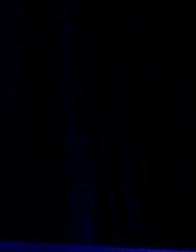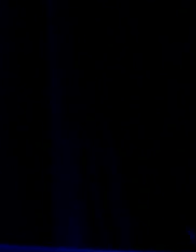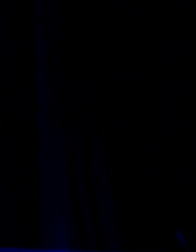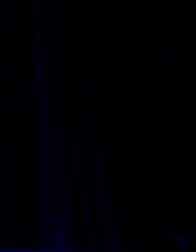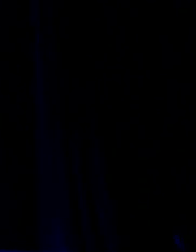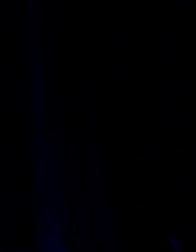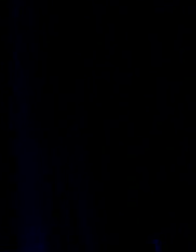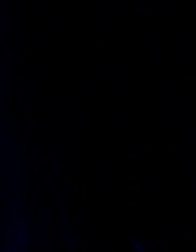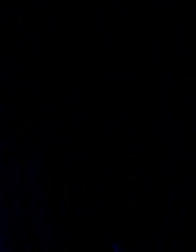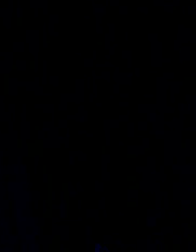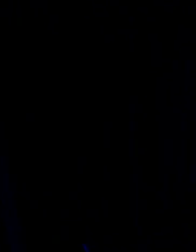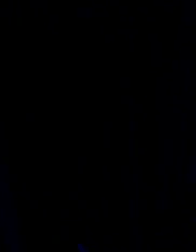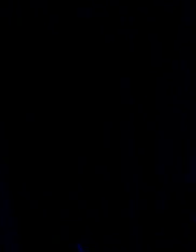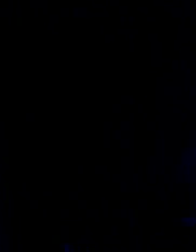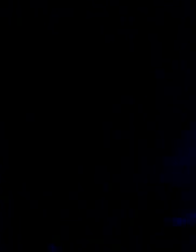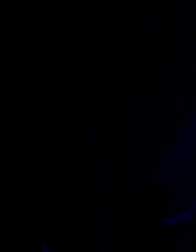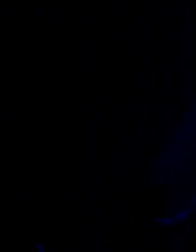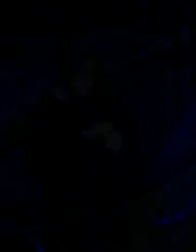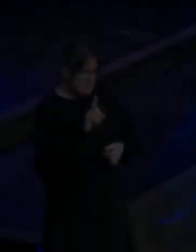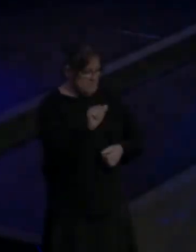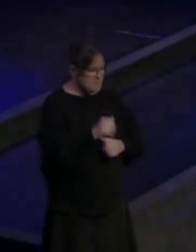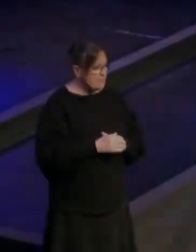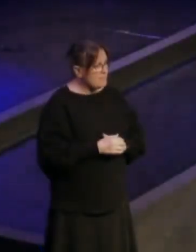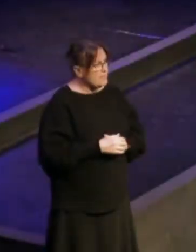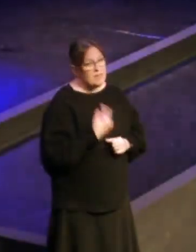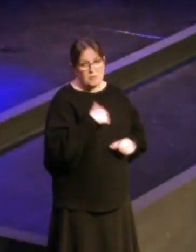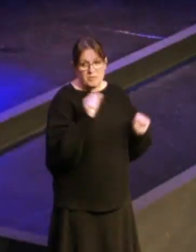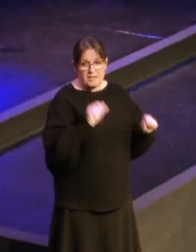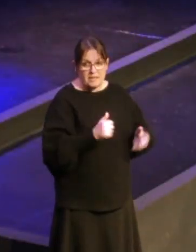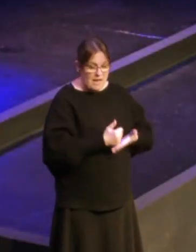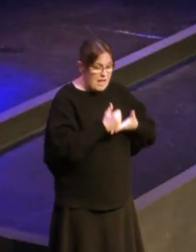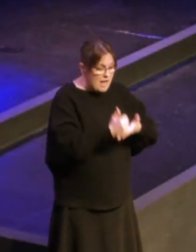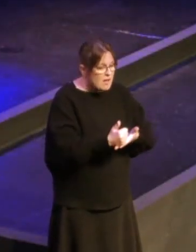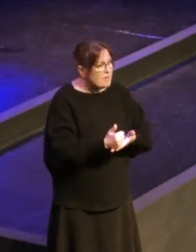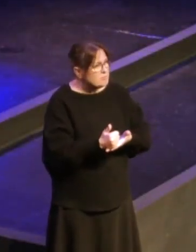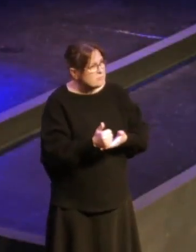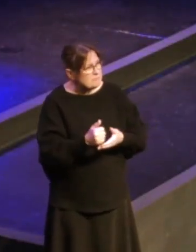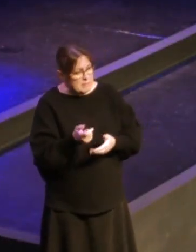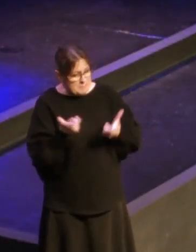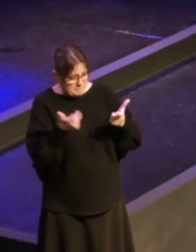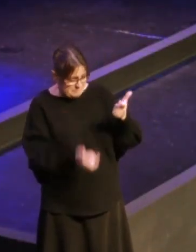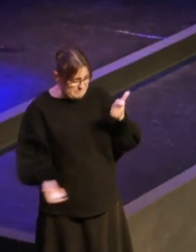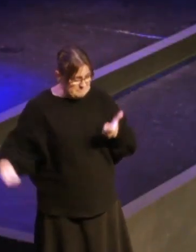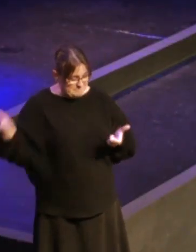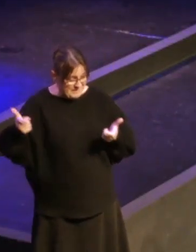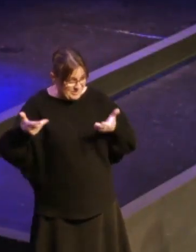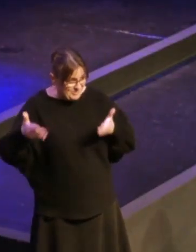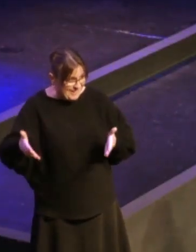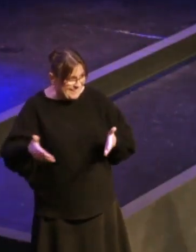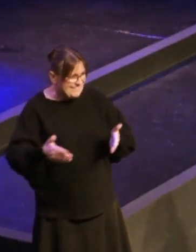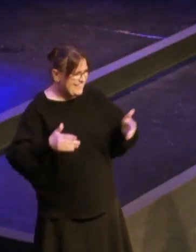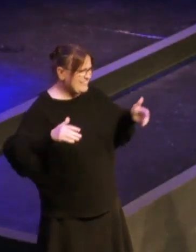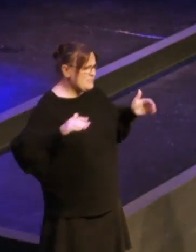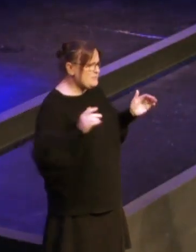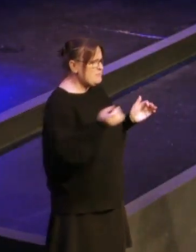that we can help people in big pretty big, right and small ways. And that we can achieve goals that